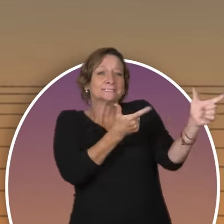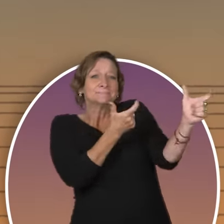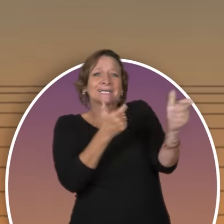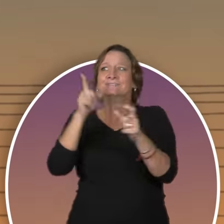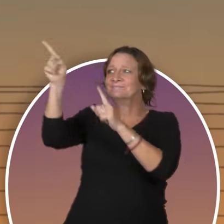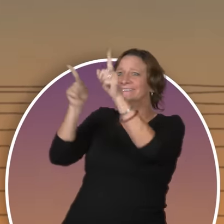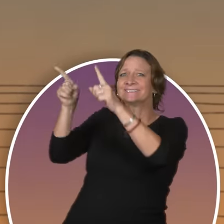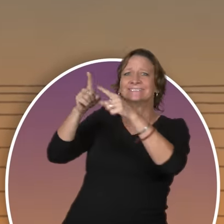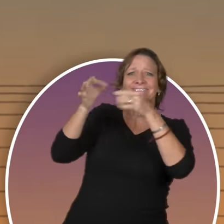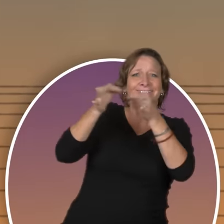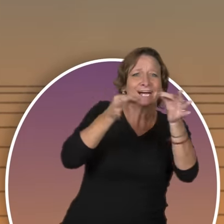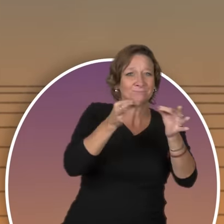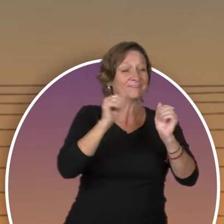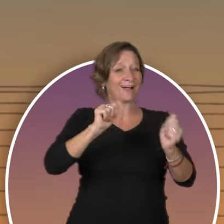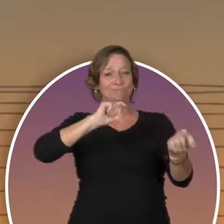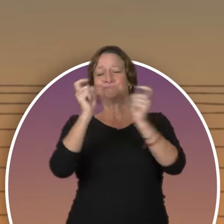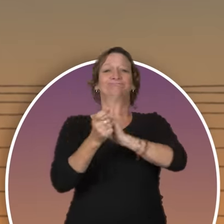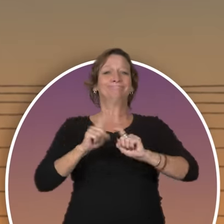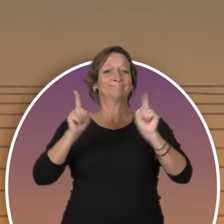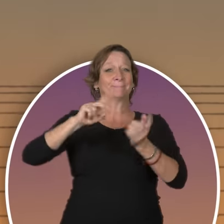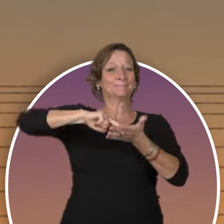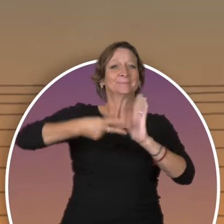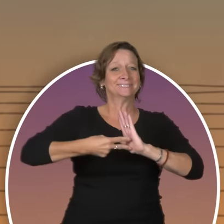direction and position of a sign can change its meaning.